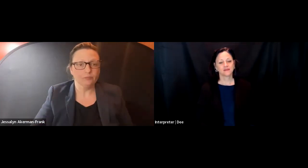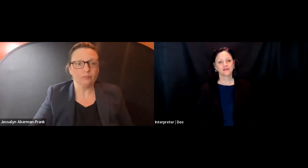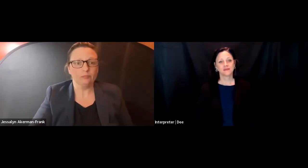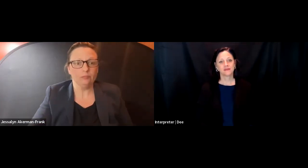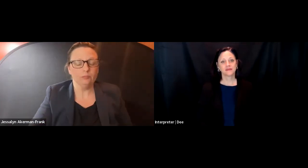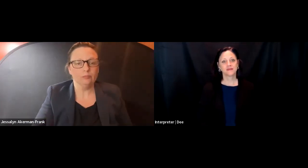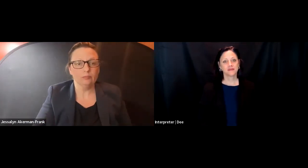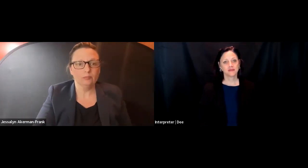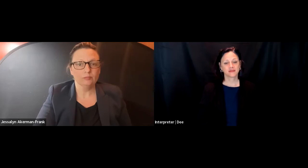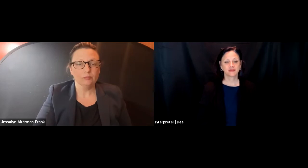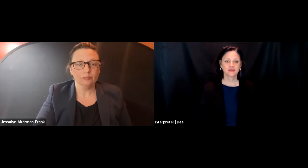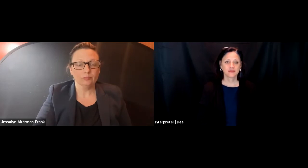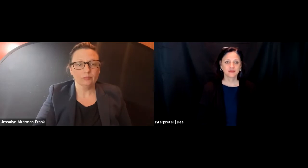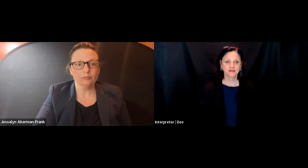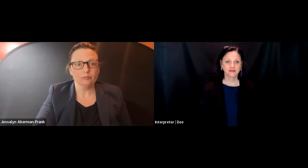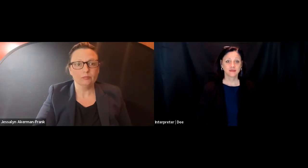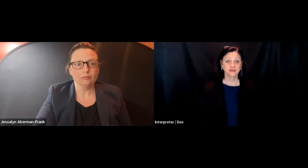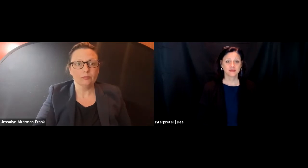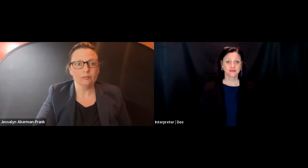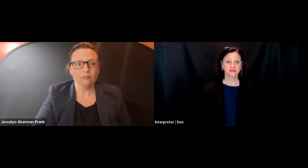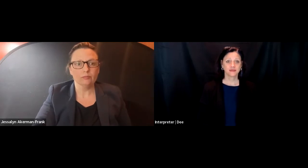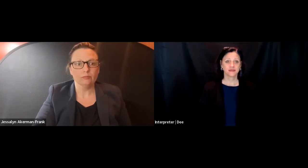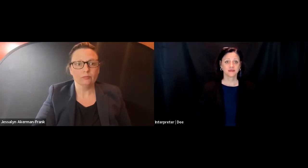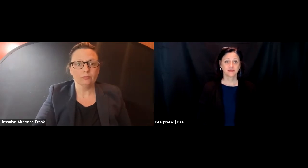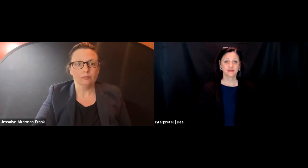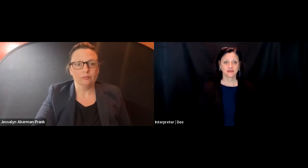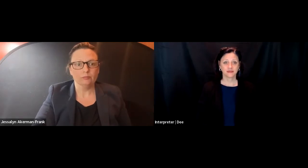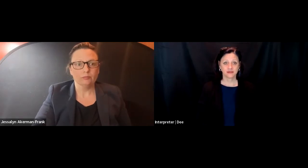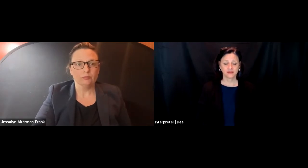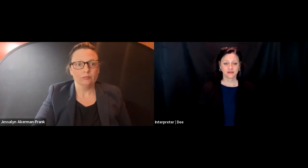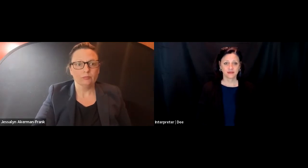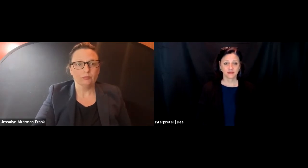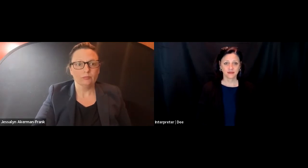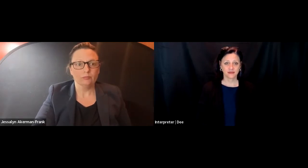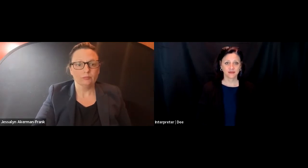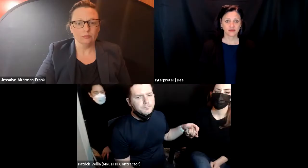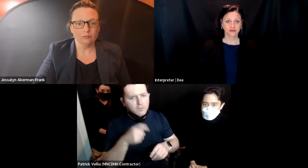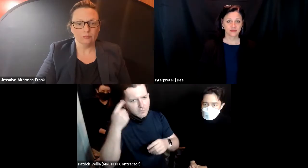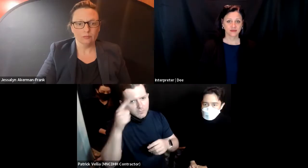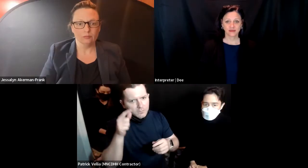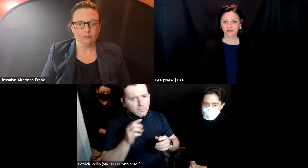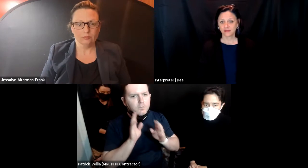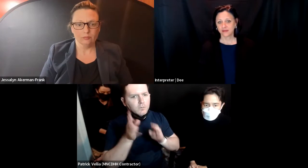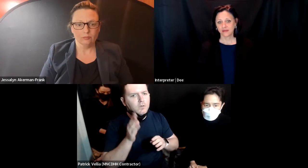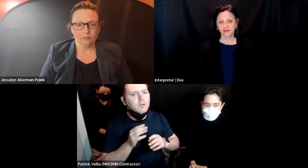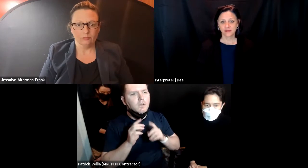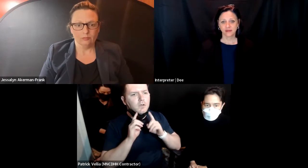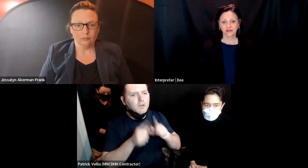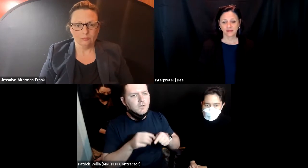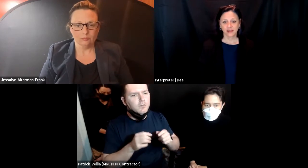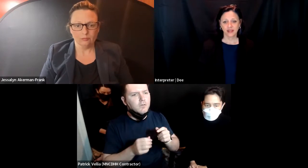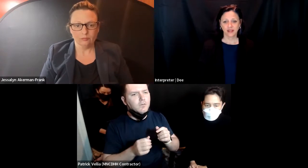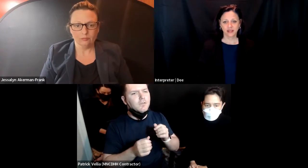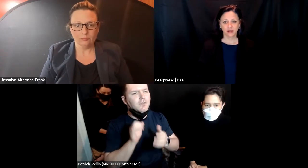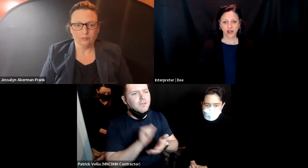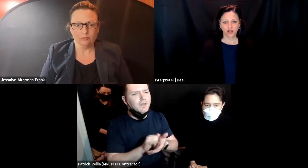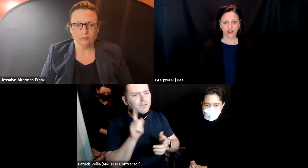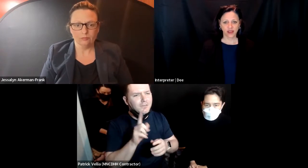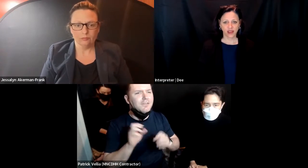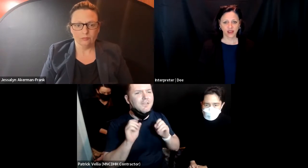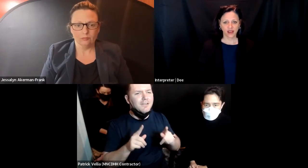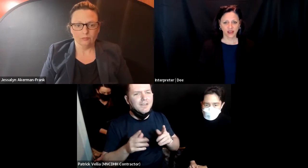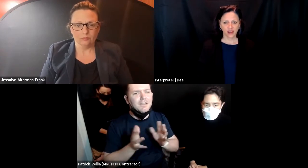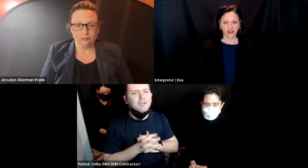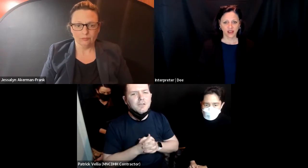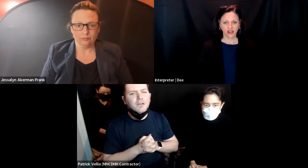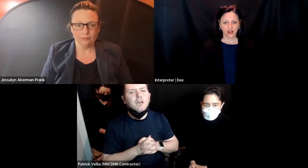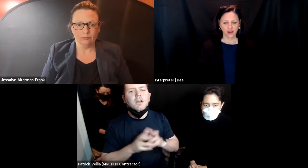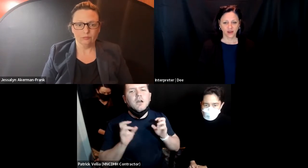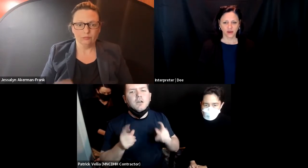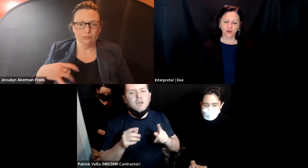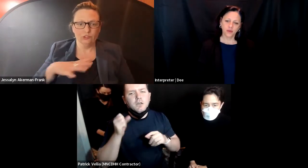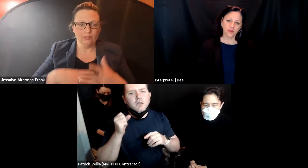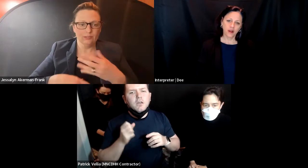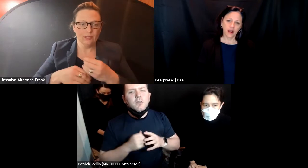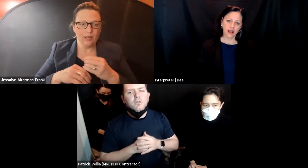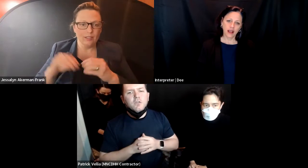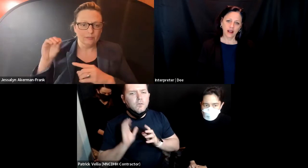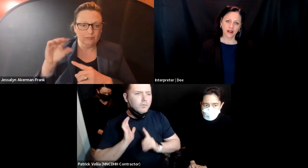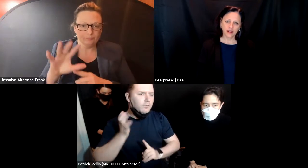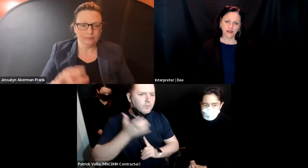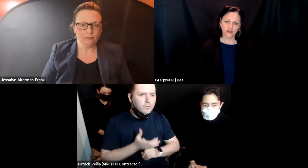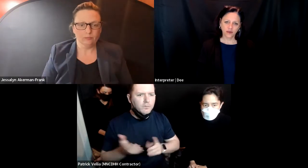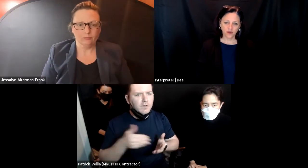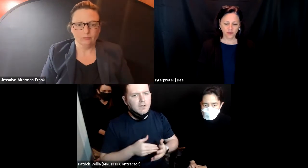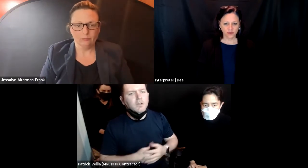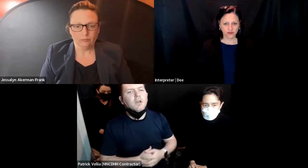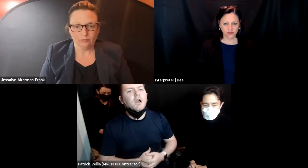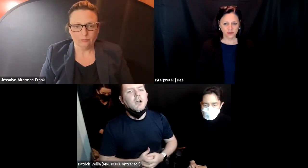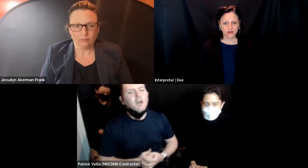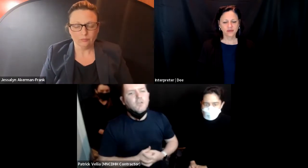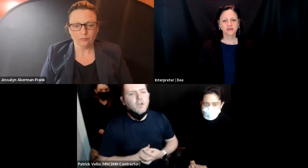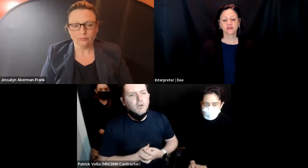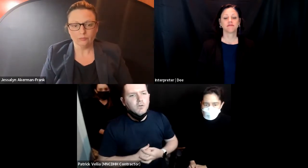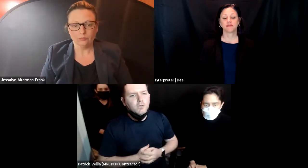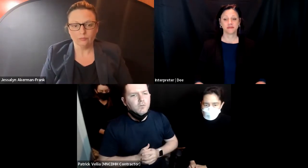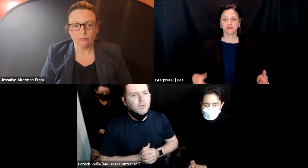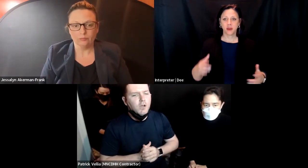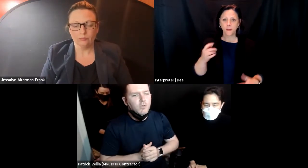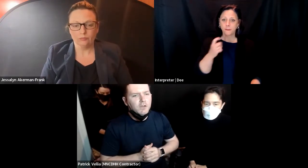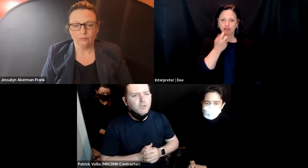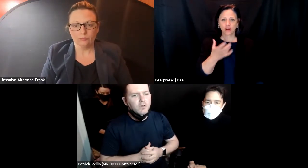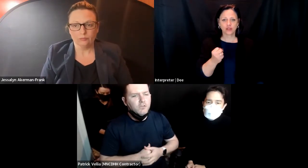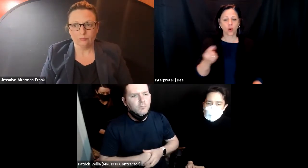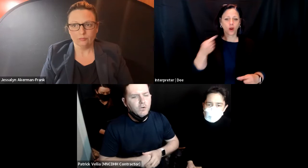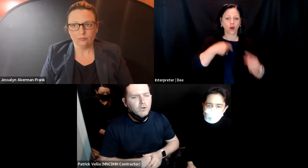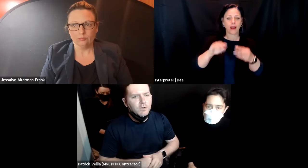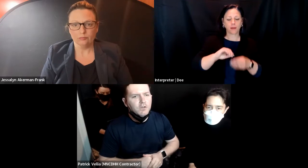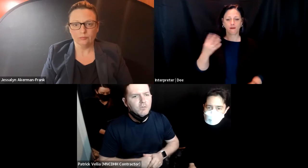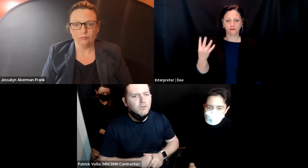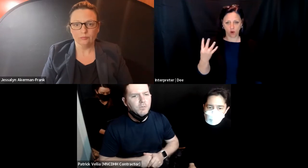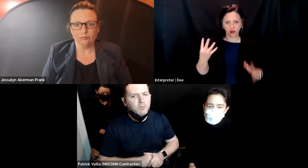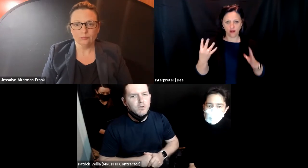Do you want to maybe address -- take a few minutes to address that a little bit?